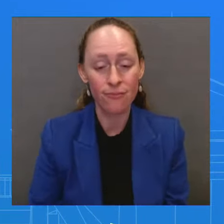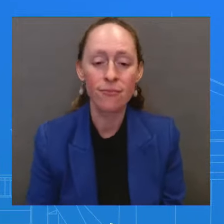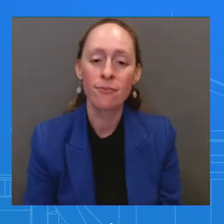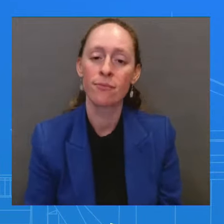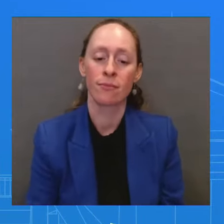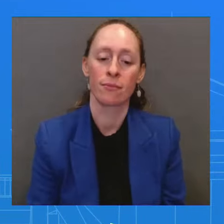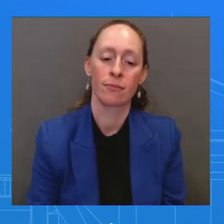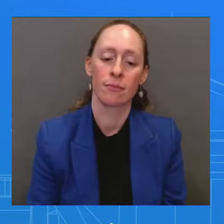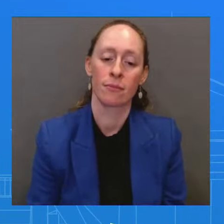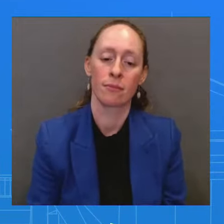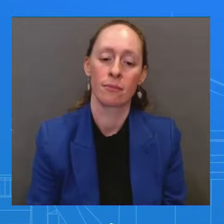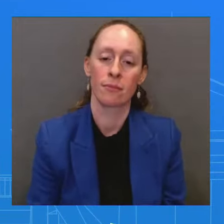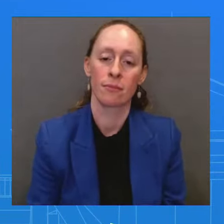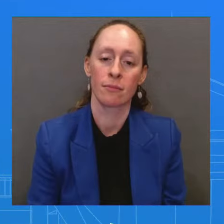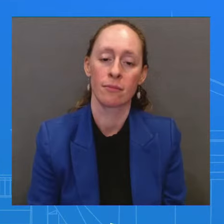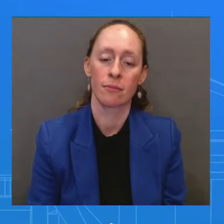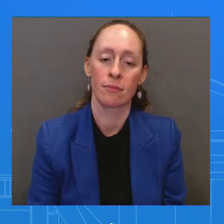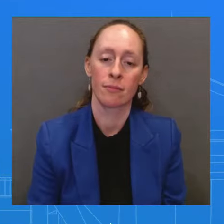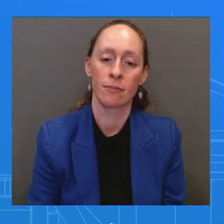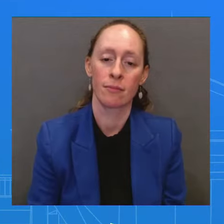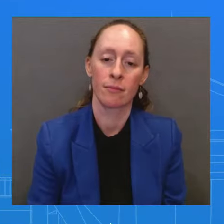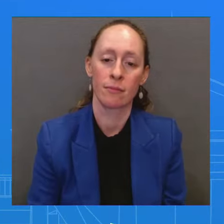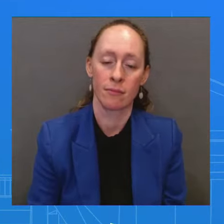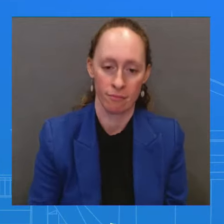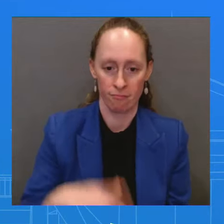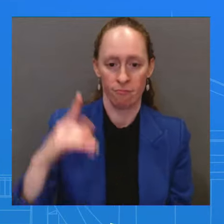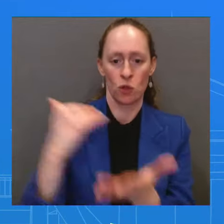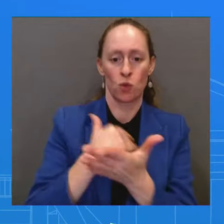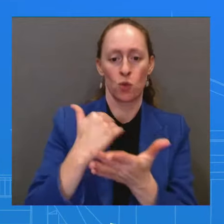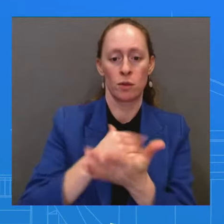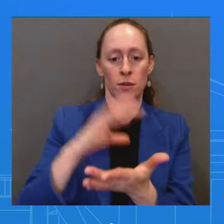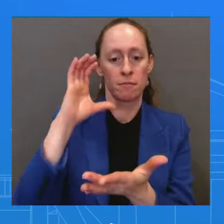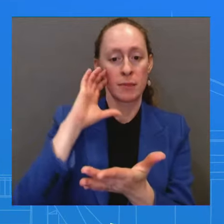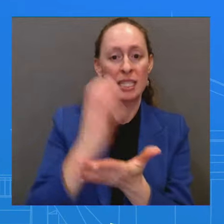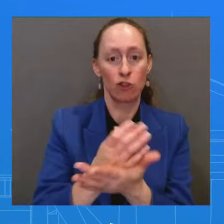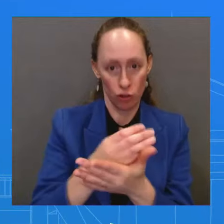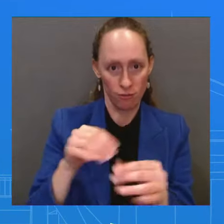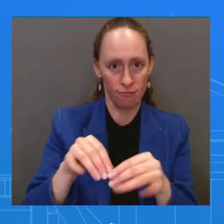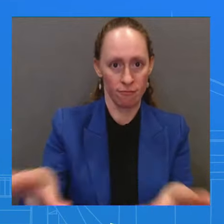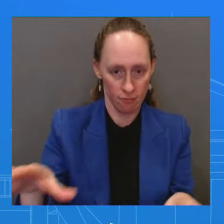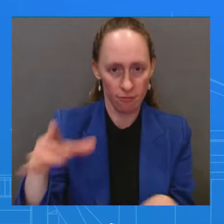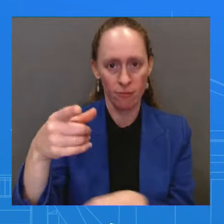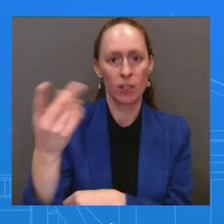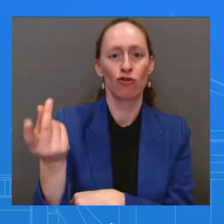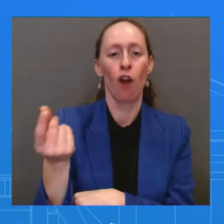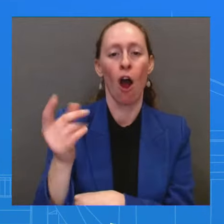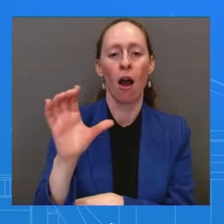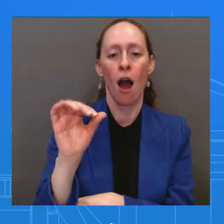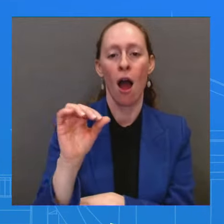How many times has that dog bitten the Bidens? Ms. Jean-Pierre: I would -- I would refer you to the Secret Service